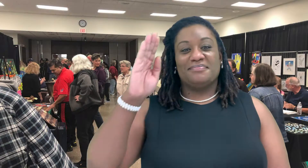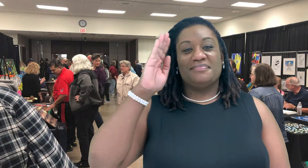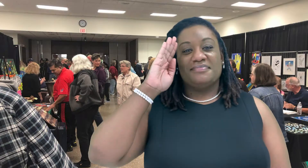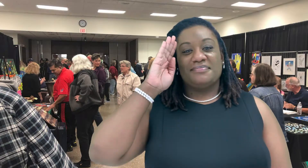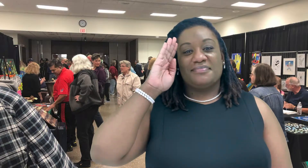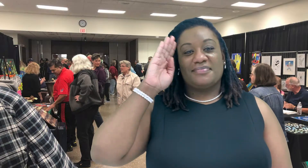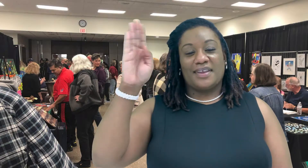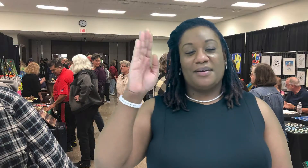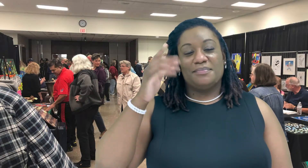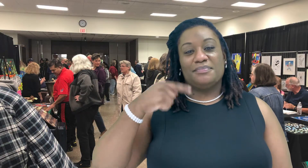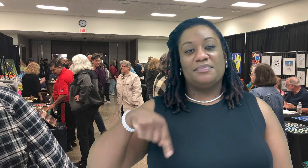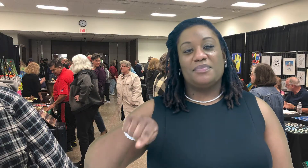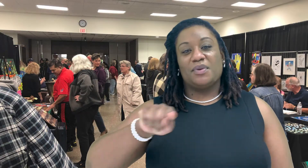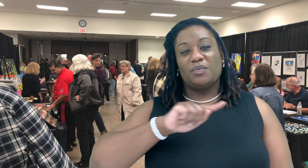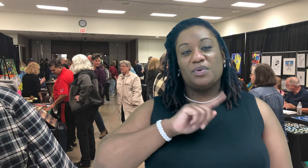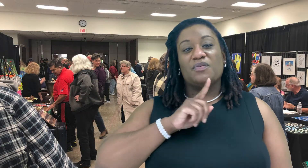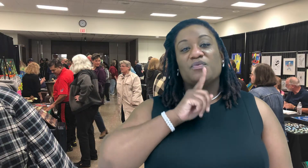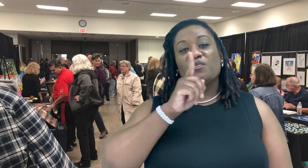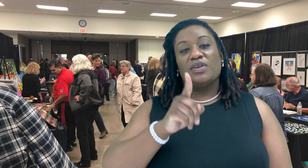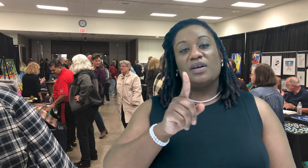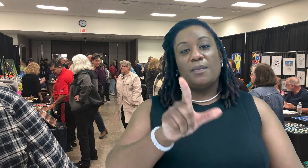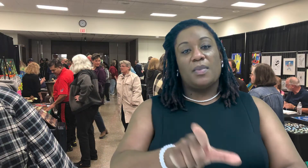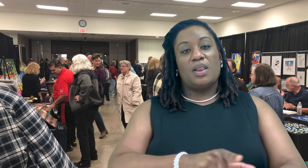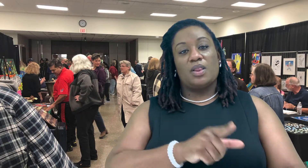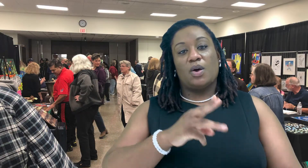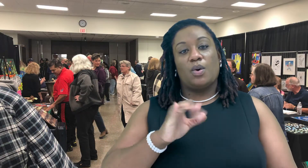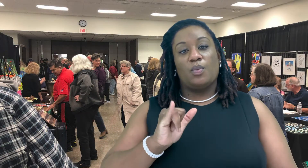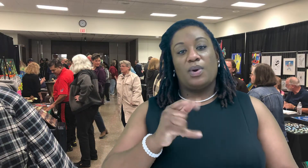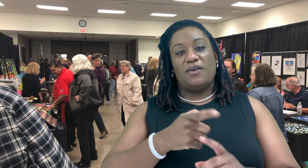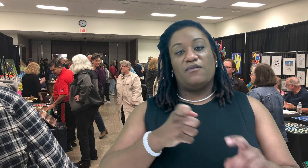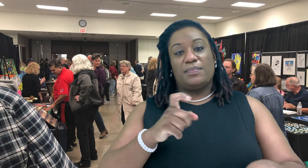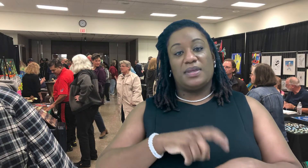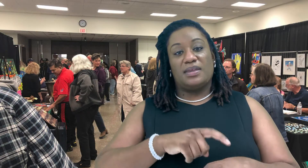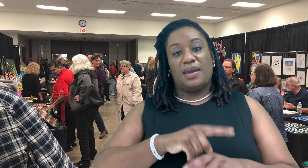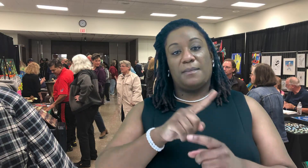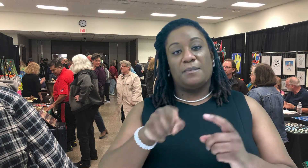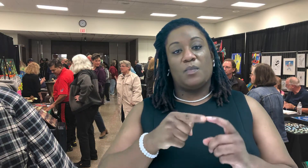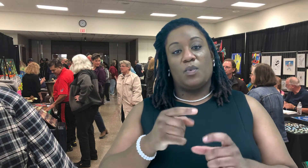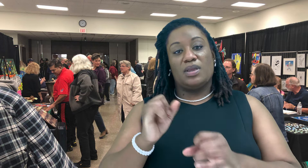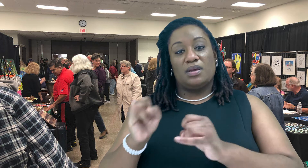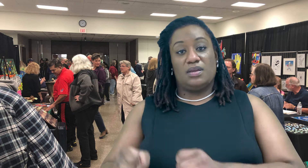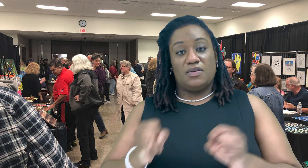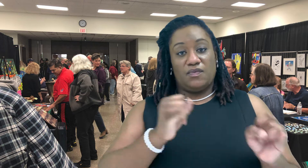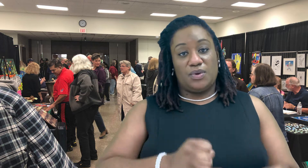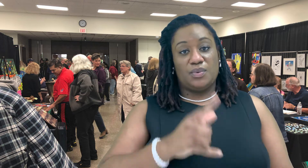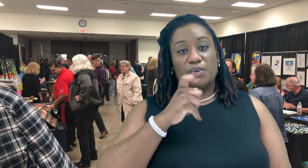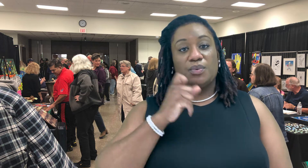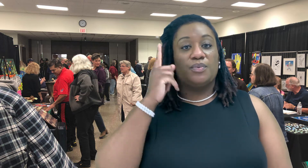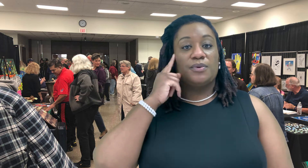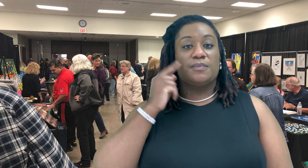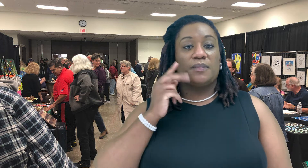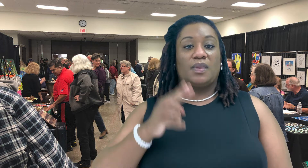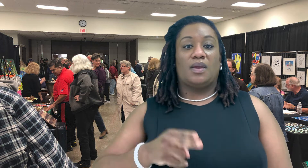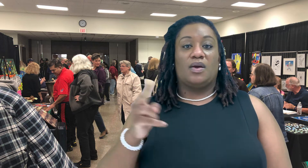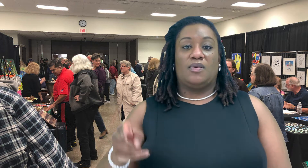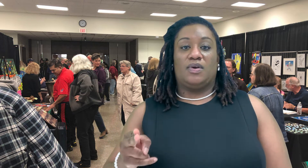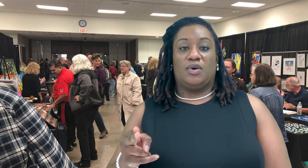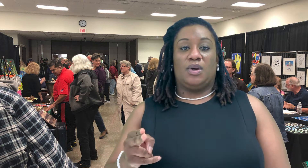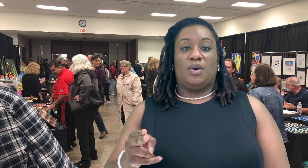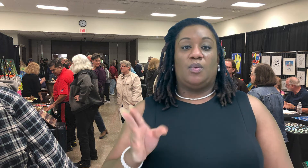We have truly come a long way from the time when those with hearing loss